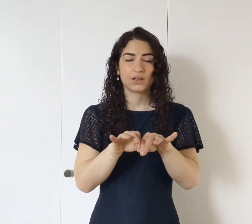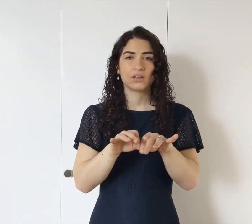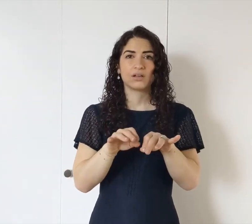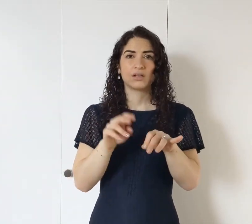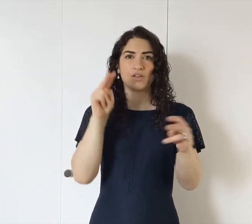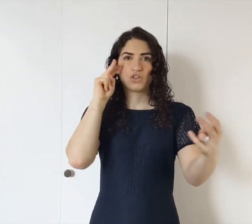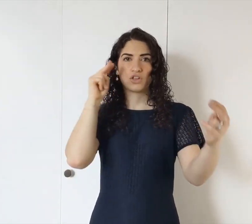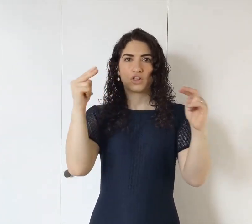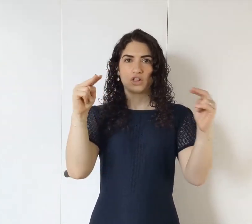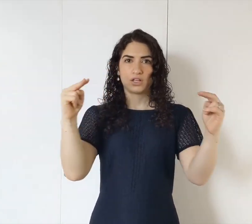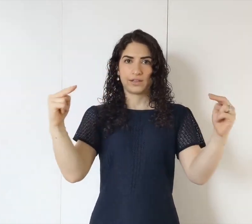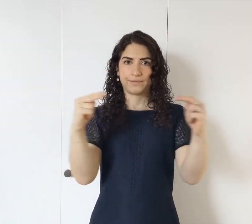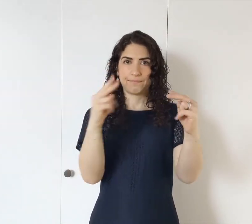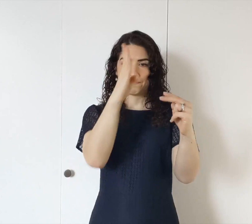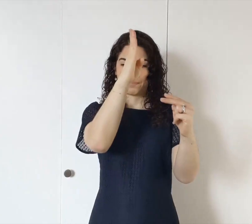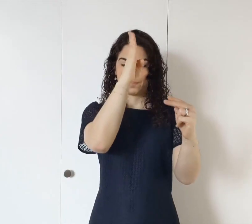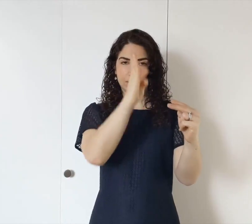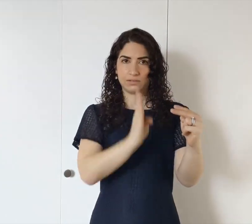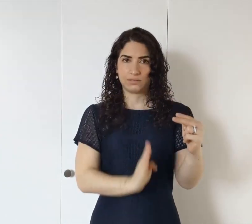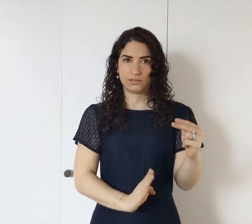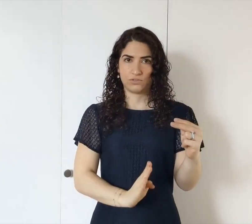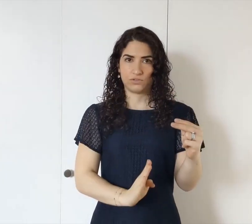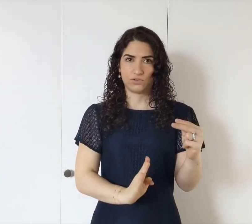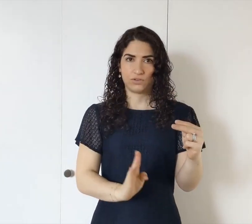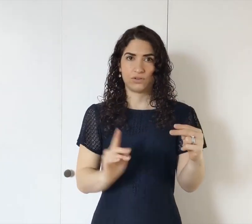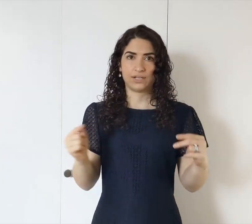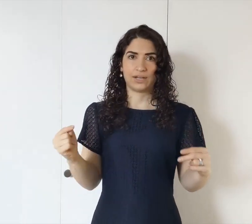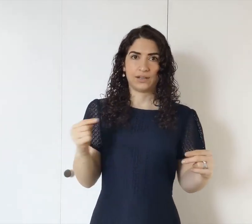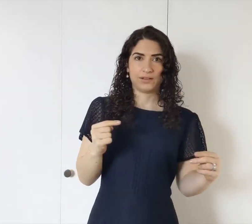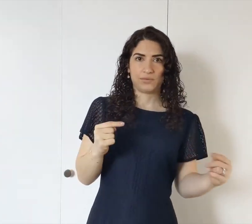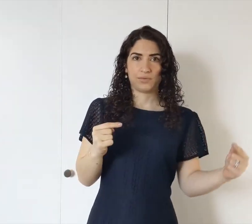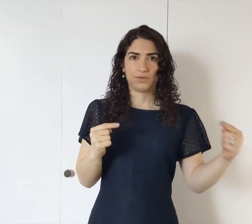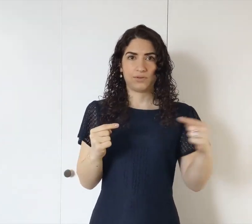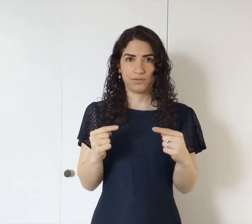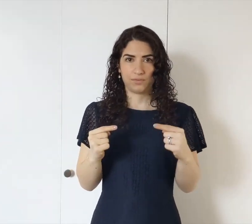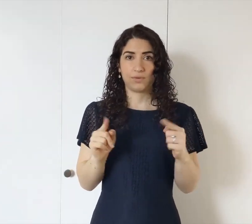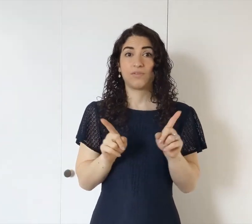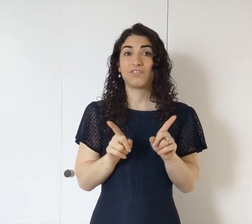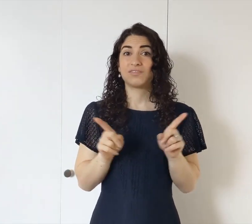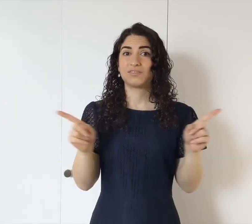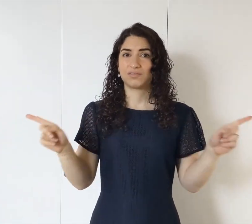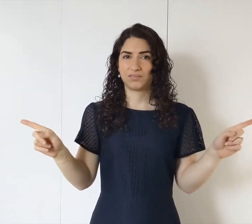What's important is that you're sort of mirroring that symmetrical line --